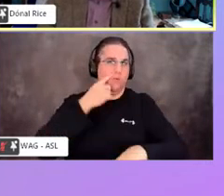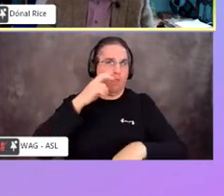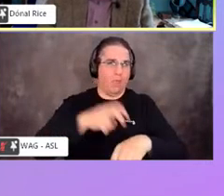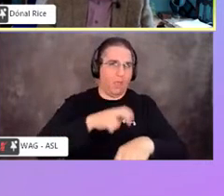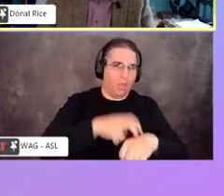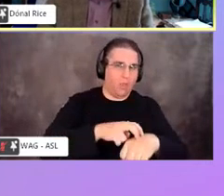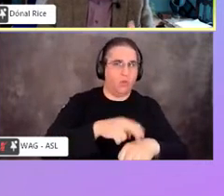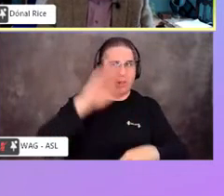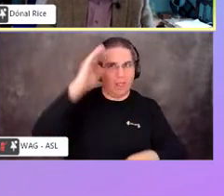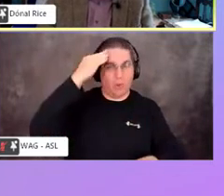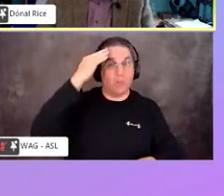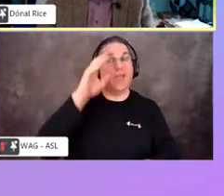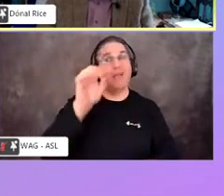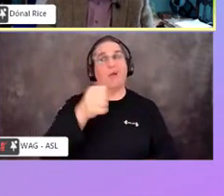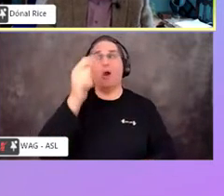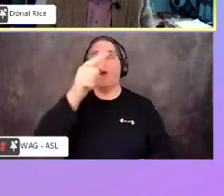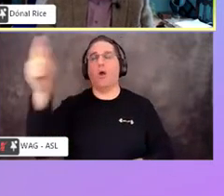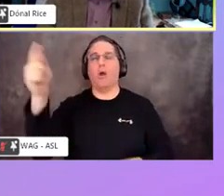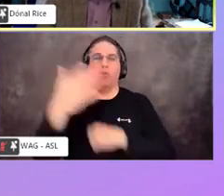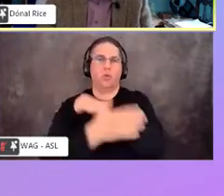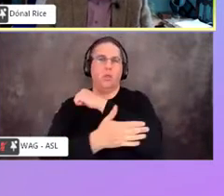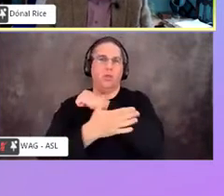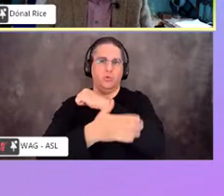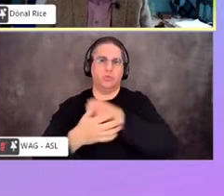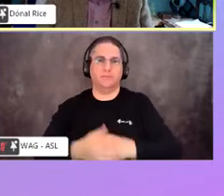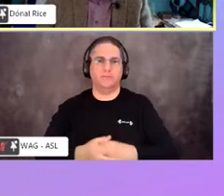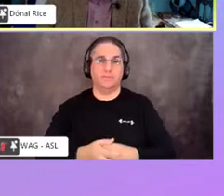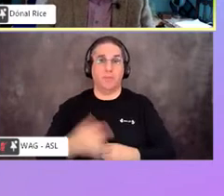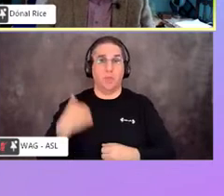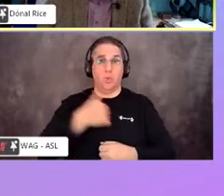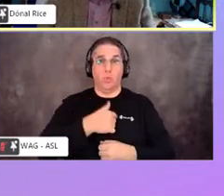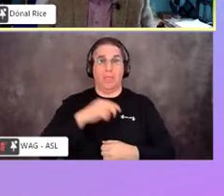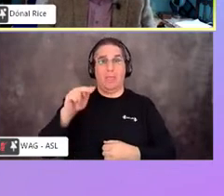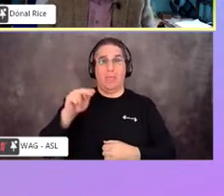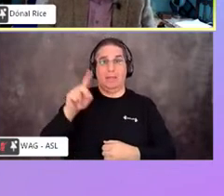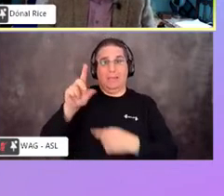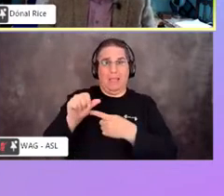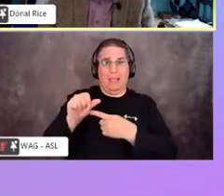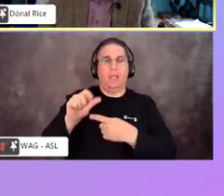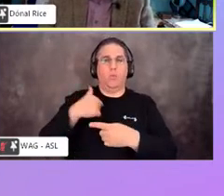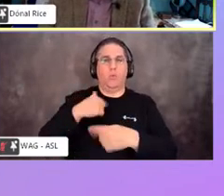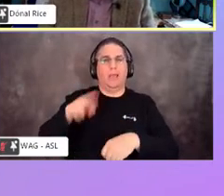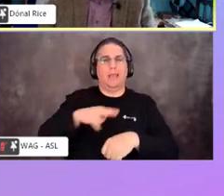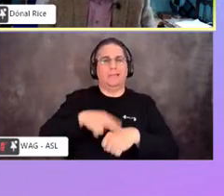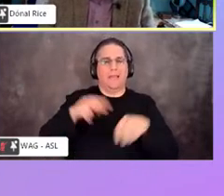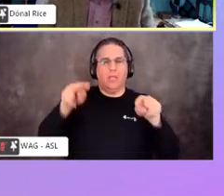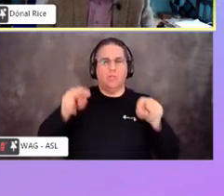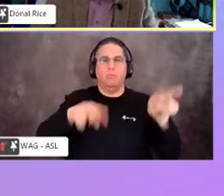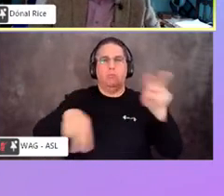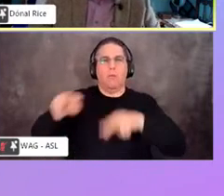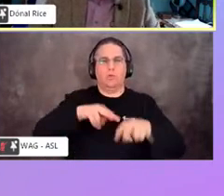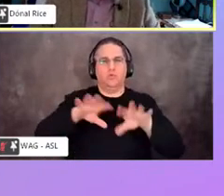I would like to talk to you about the directive and the work that we're doing and implementing it and how it's been such a new departure for Ireland